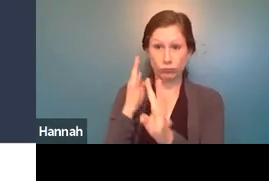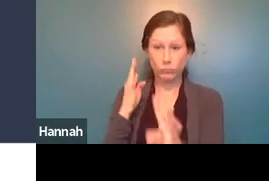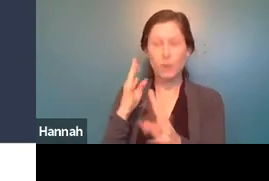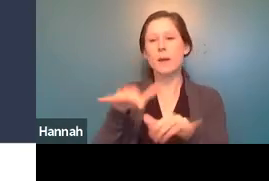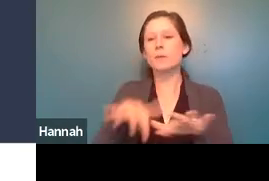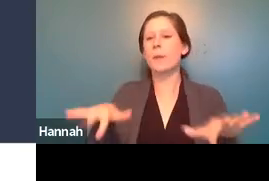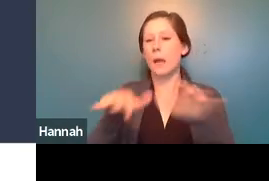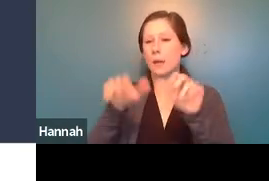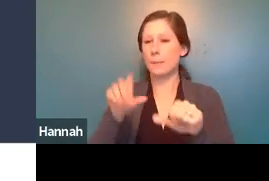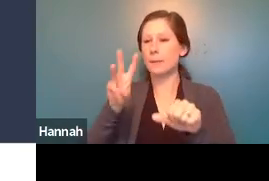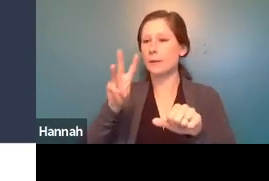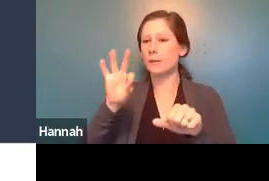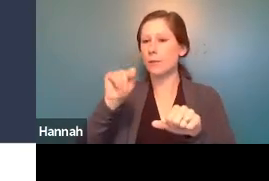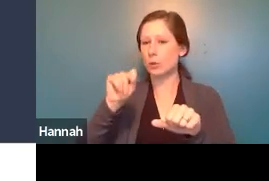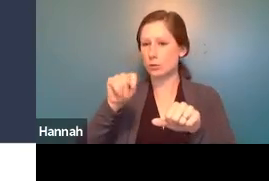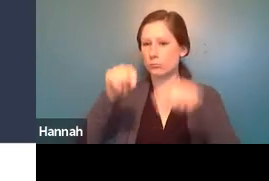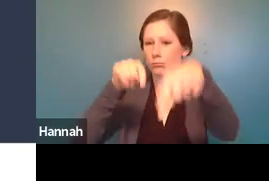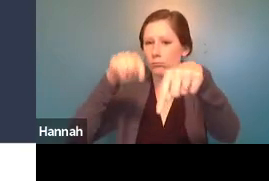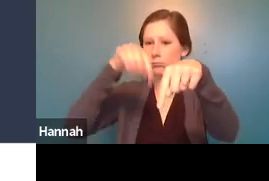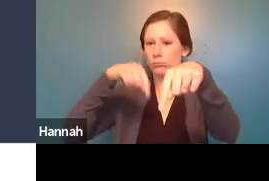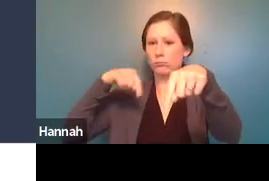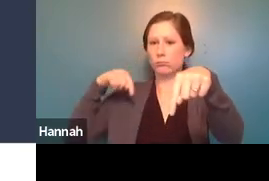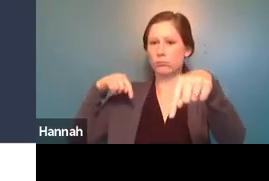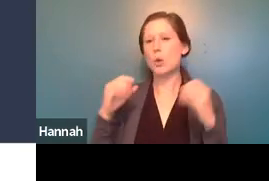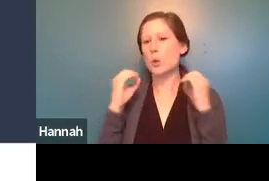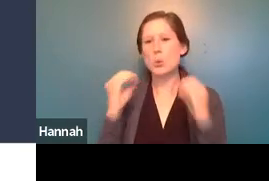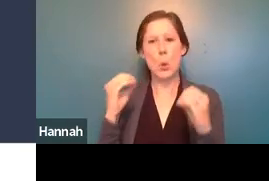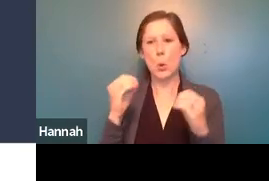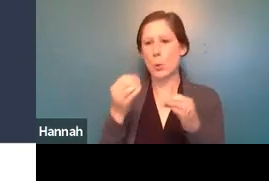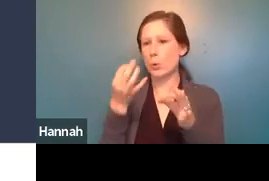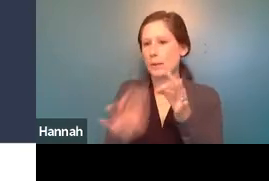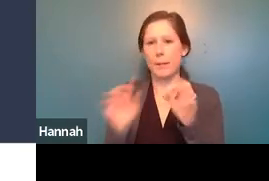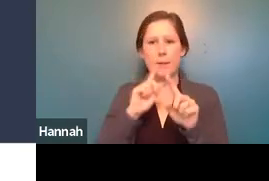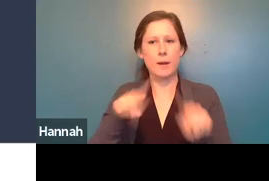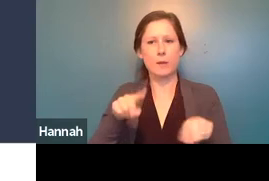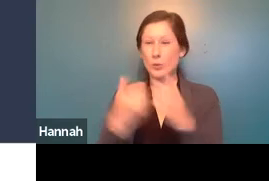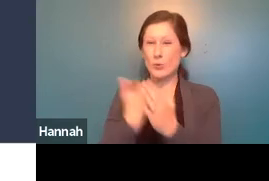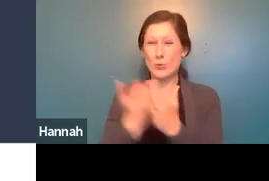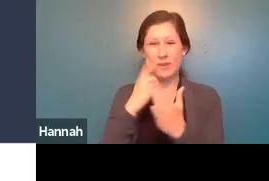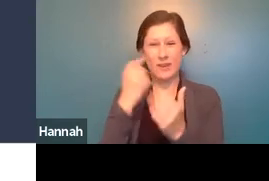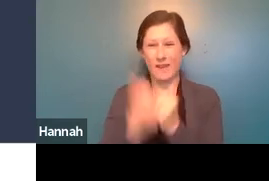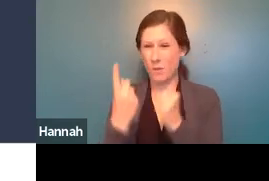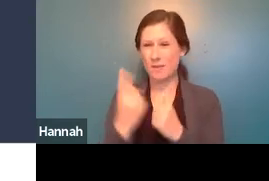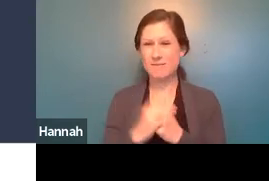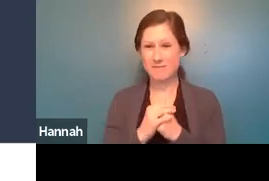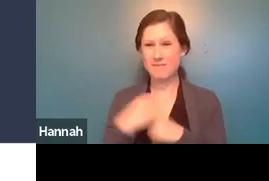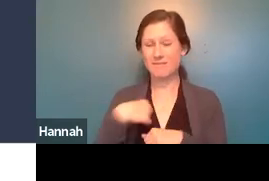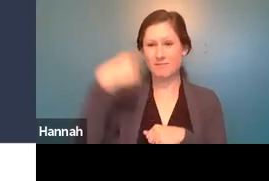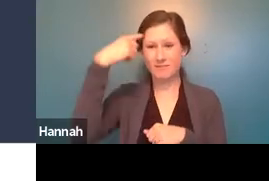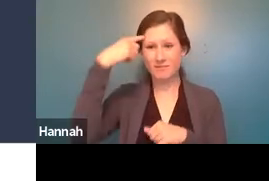But yeah, and there are no simple answers. This is new to everybody and I think the wonderful thing about the